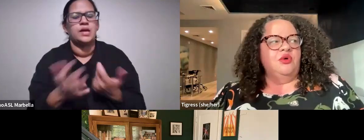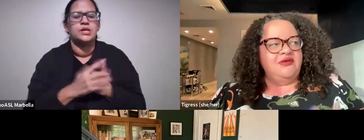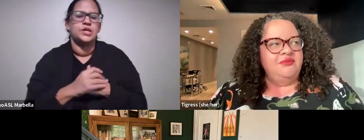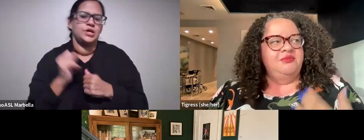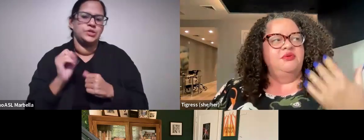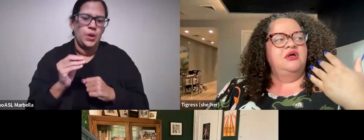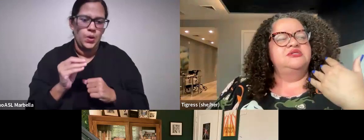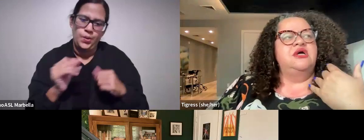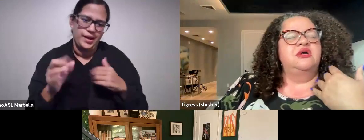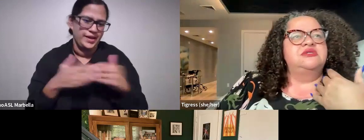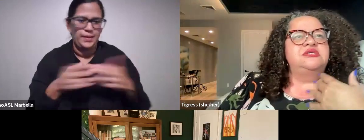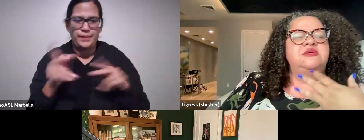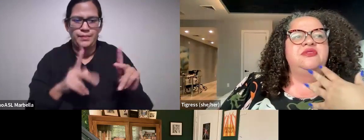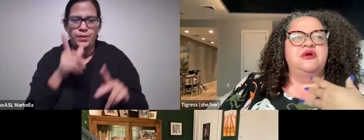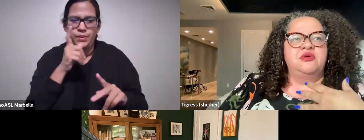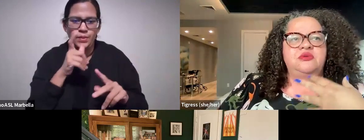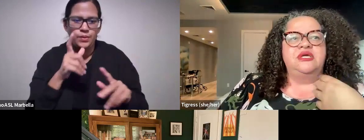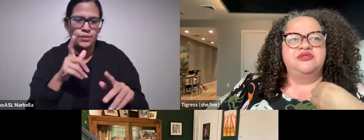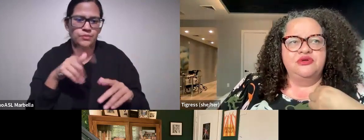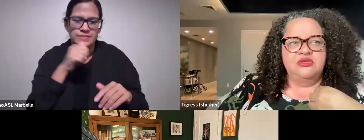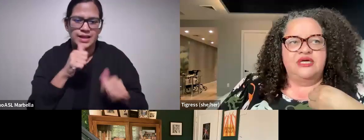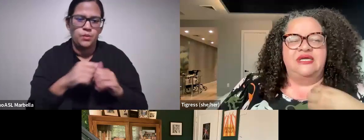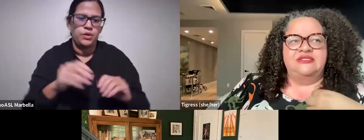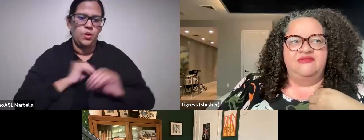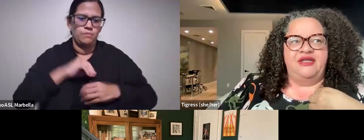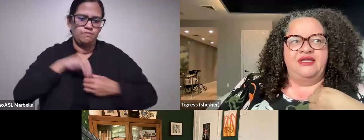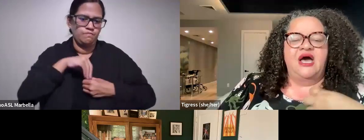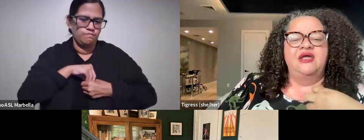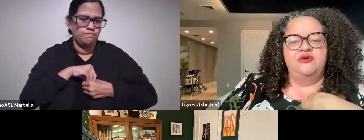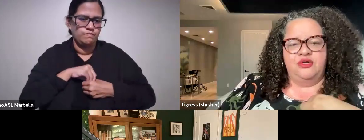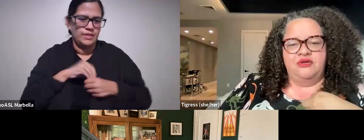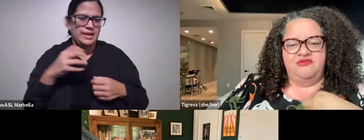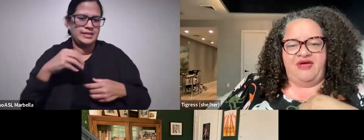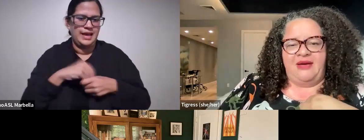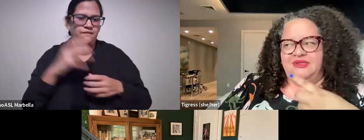or even people who are dealing with their own internalized anti-fat ness. I don't want to be fat,